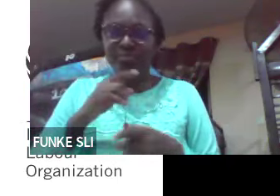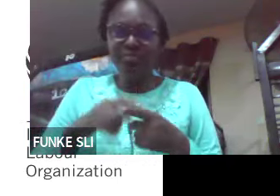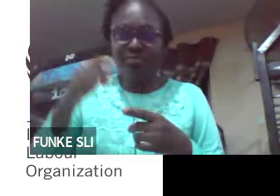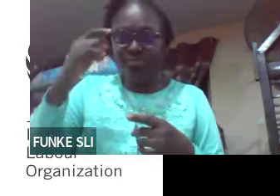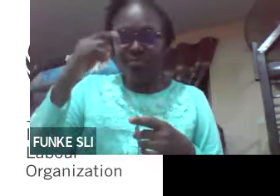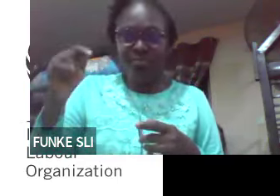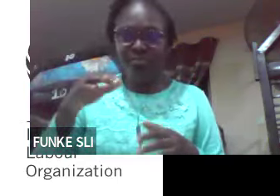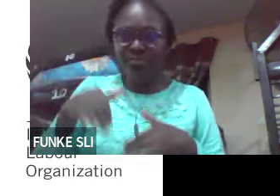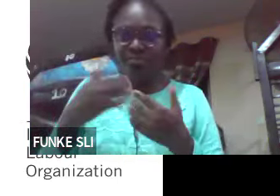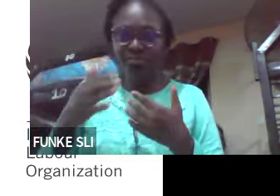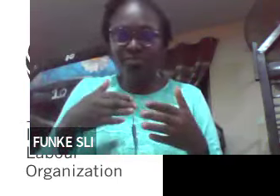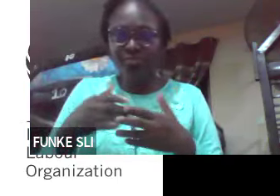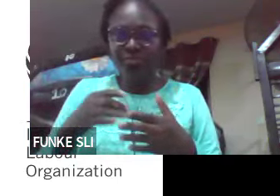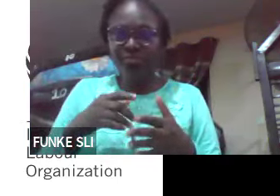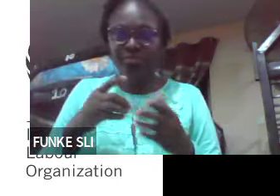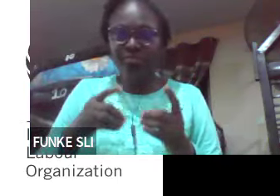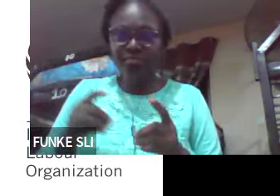Dotun Akinseinde: However, in the course of this training. We're going to learn